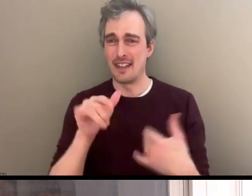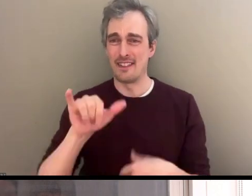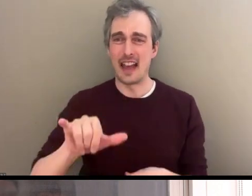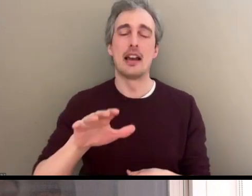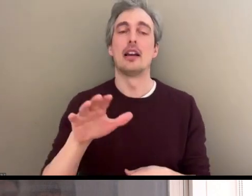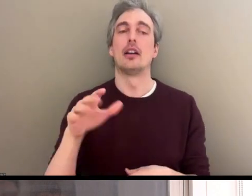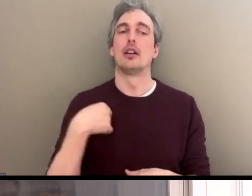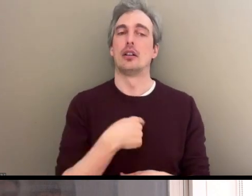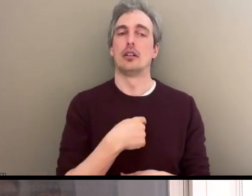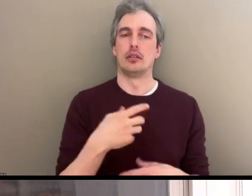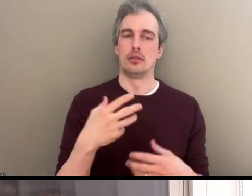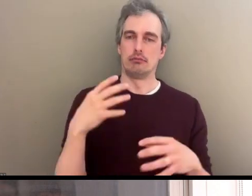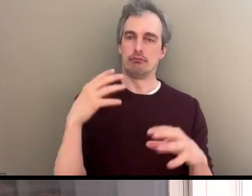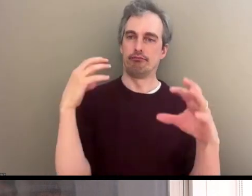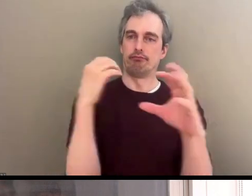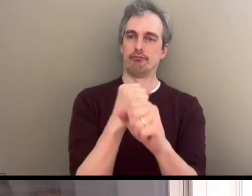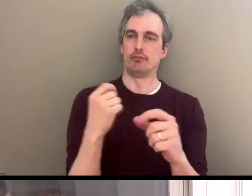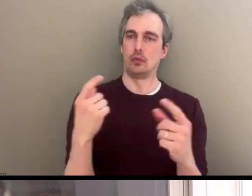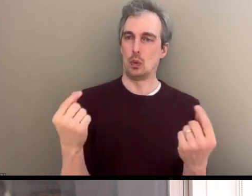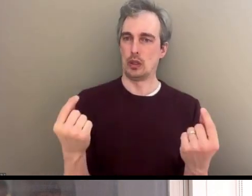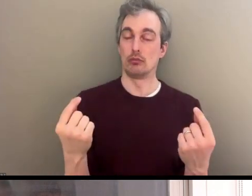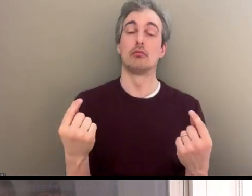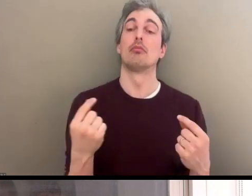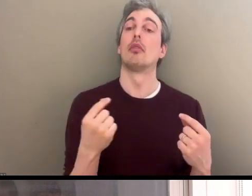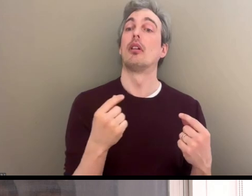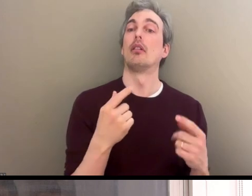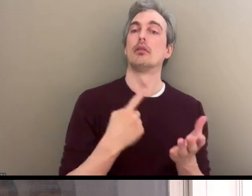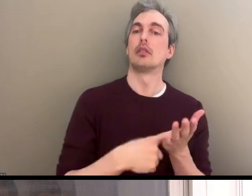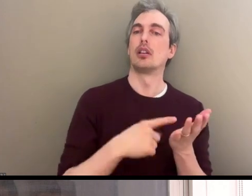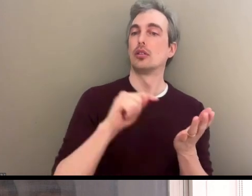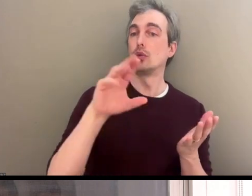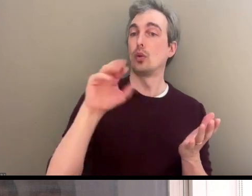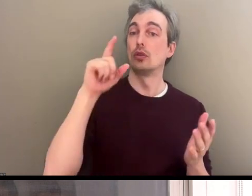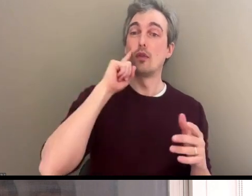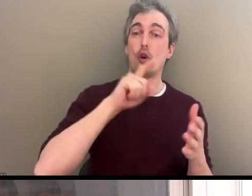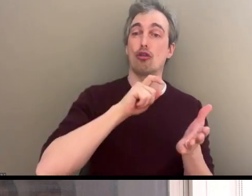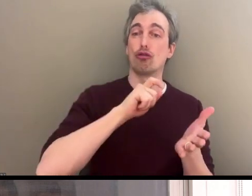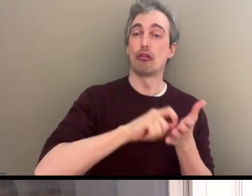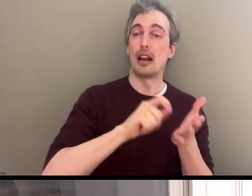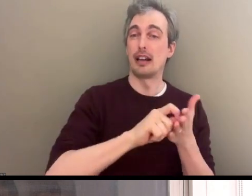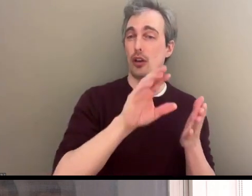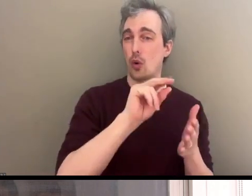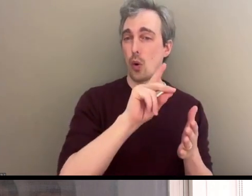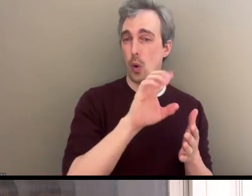We've talked about some of the tools to have local tests within a Chromium-based environment.